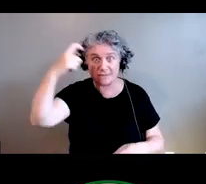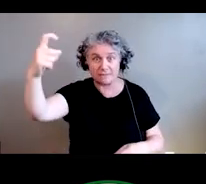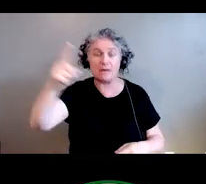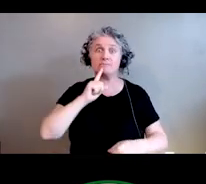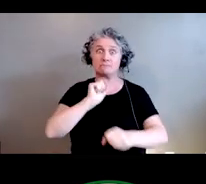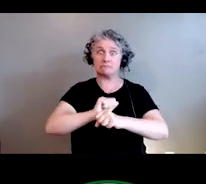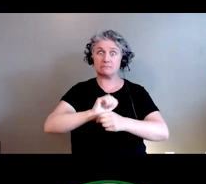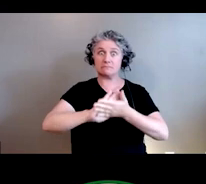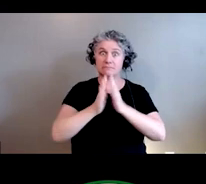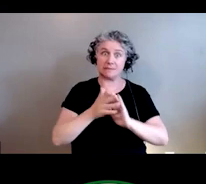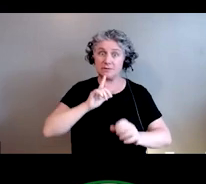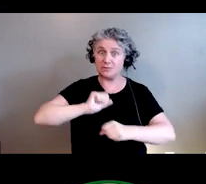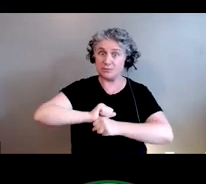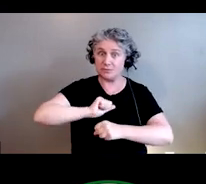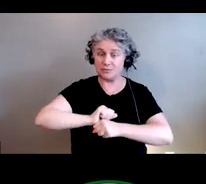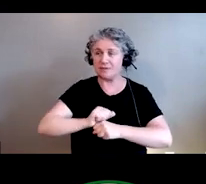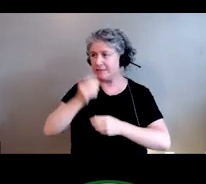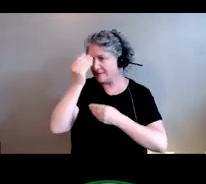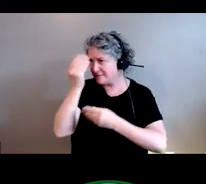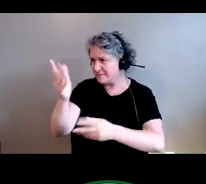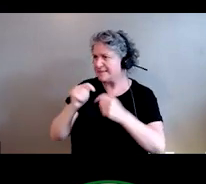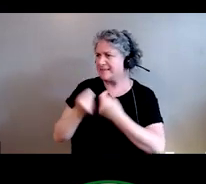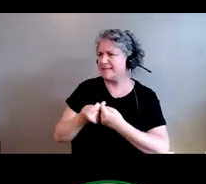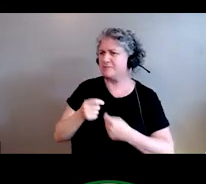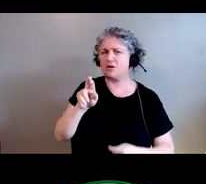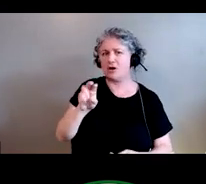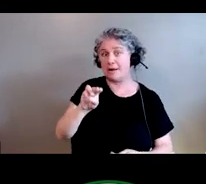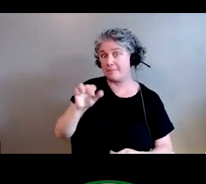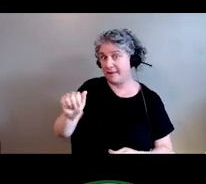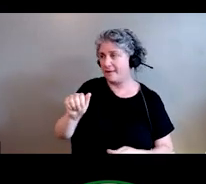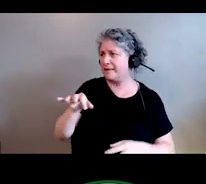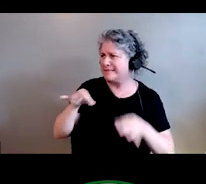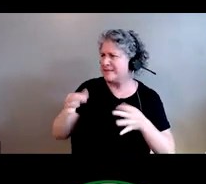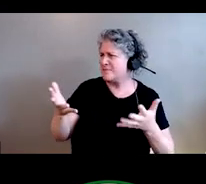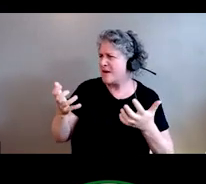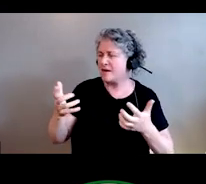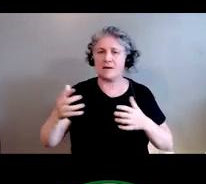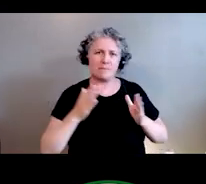which started a process of planning, training, risk assessment, using specialized adaptive hiking equipment.